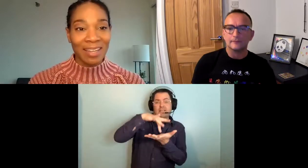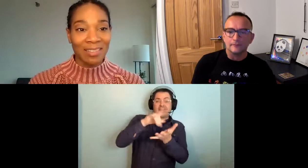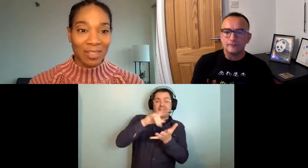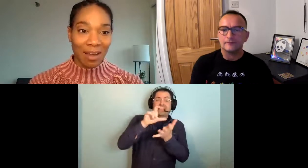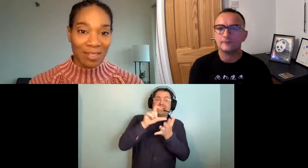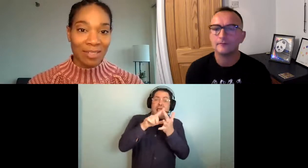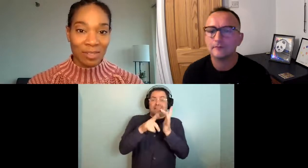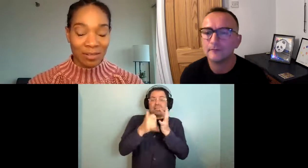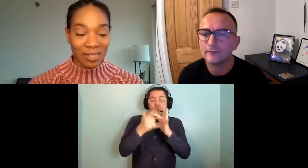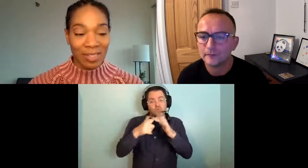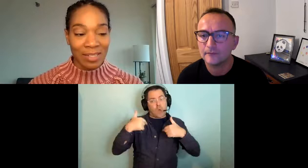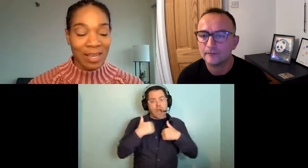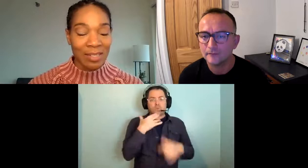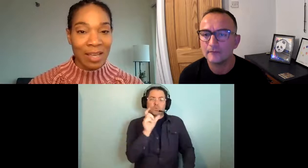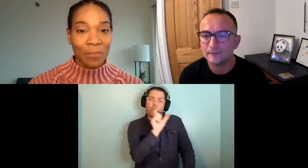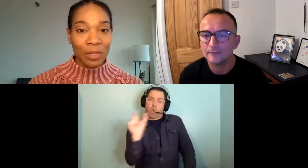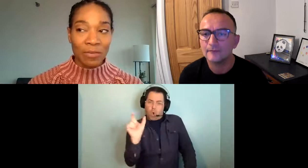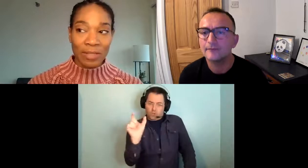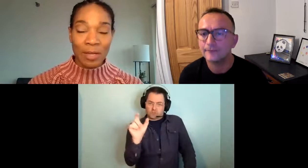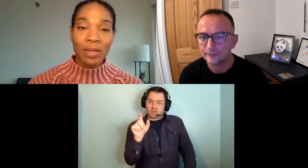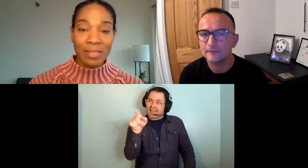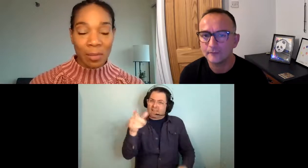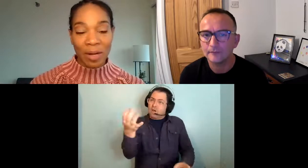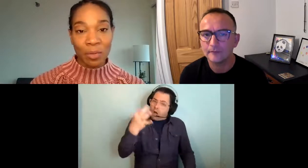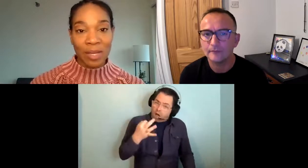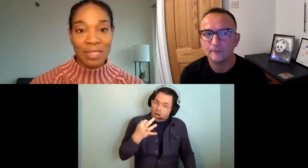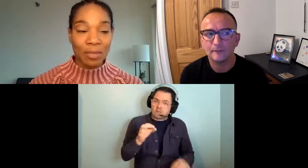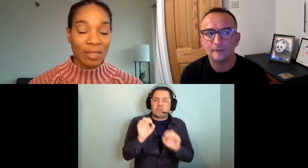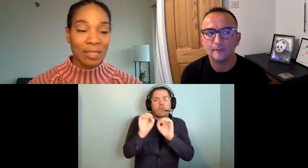orientation that does not have to be that type of